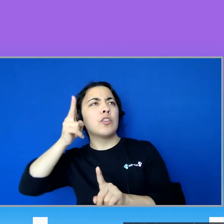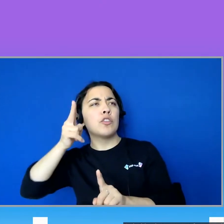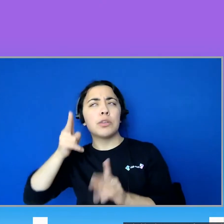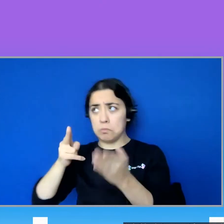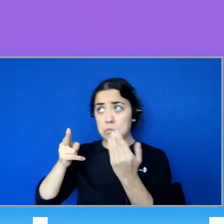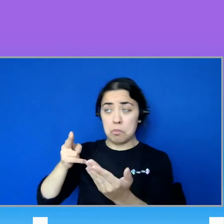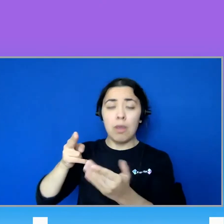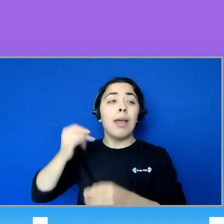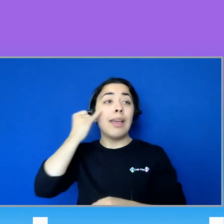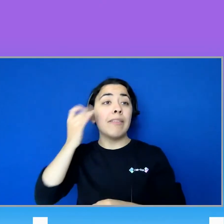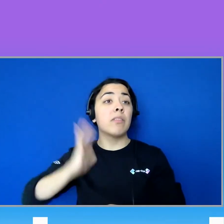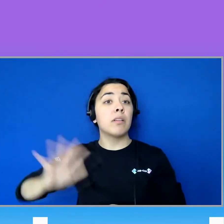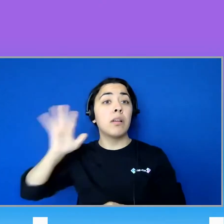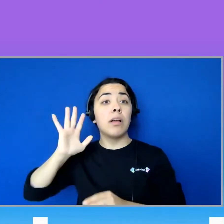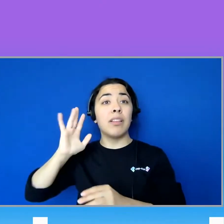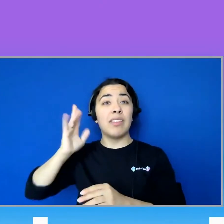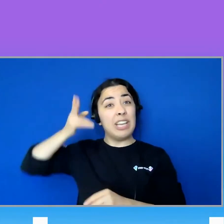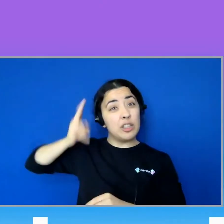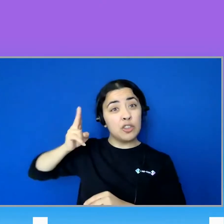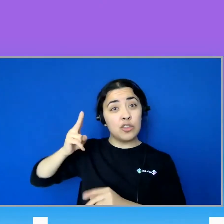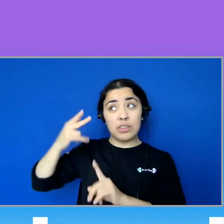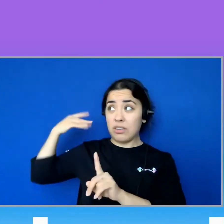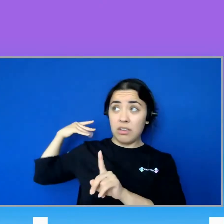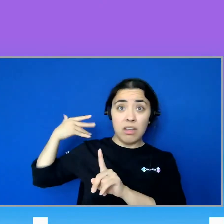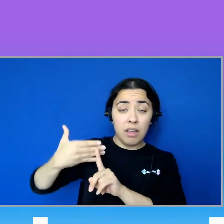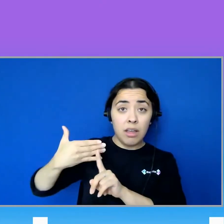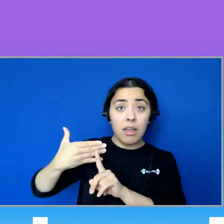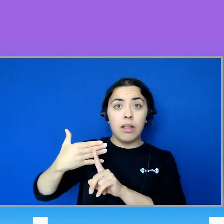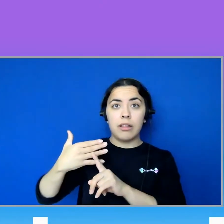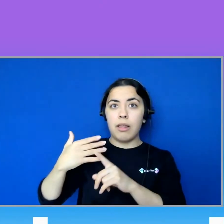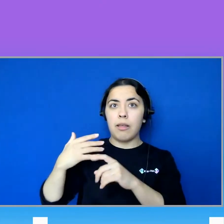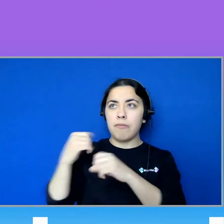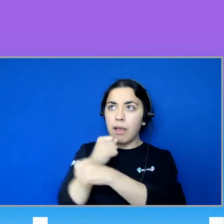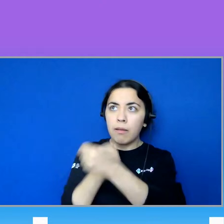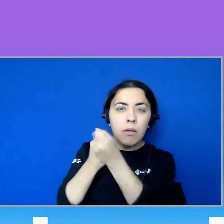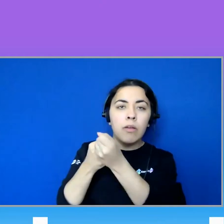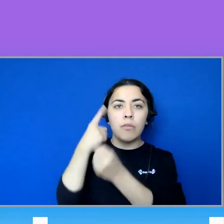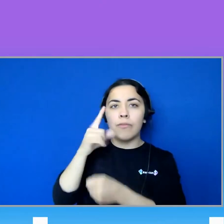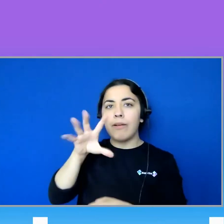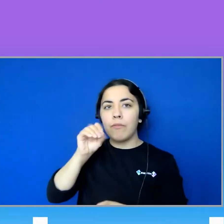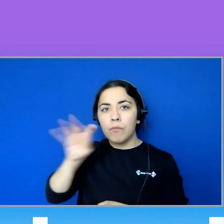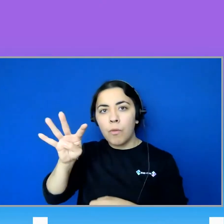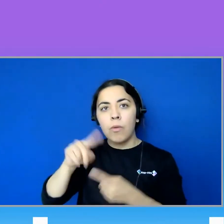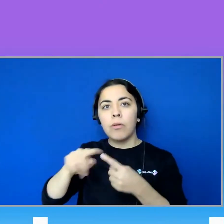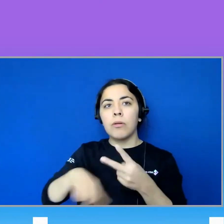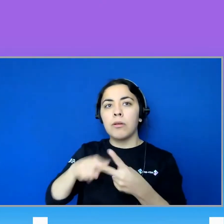No, go ahead, go ahead. Let's say if we look at the history of the fight for the